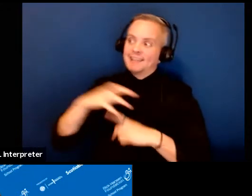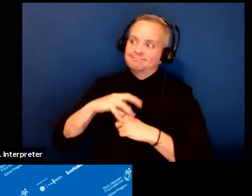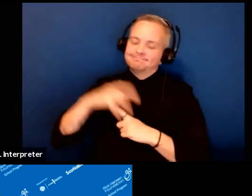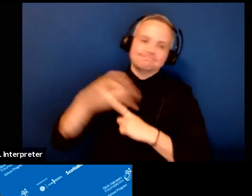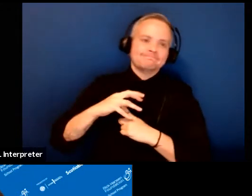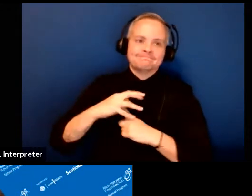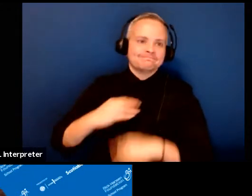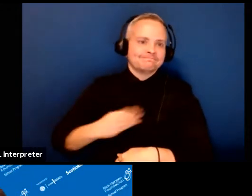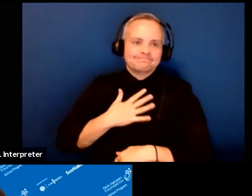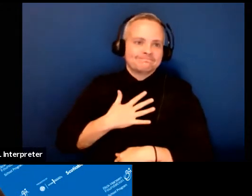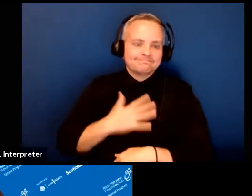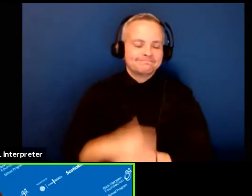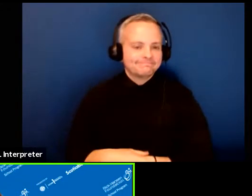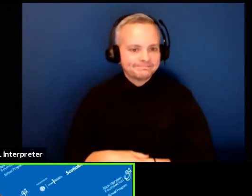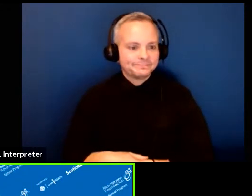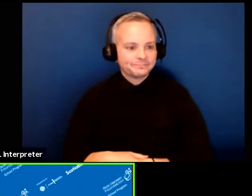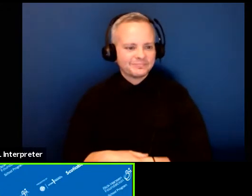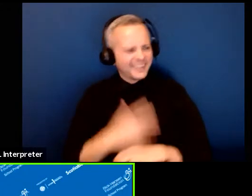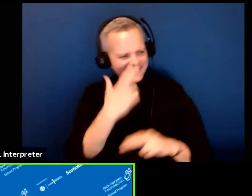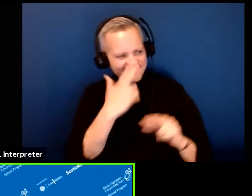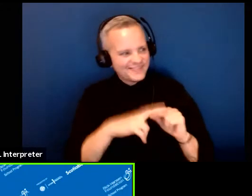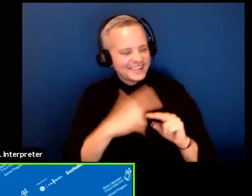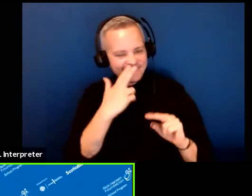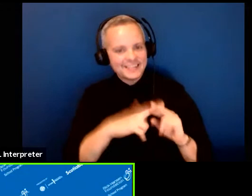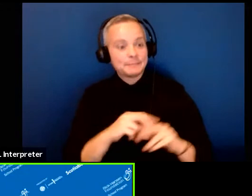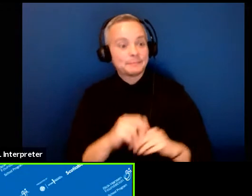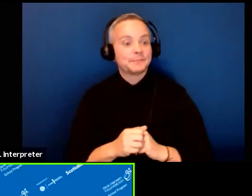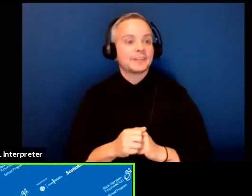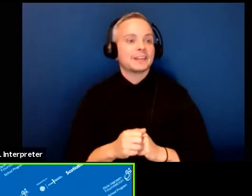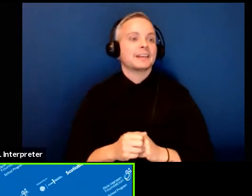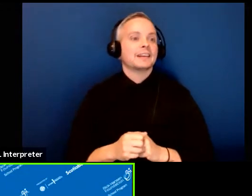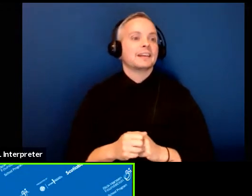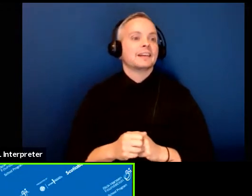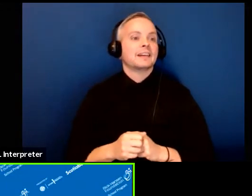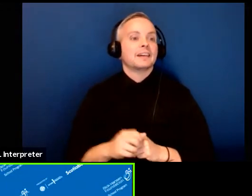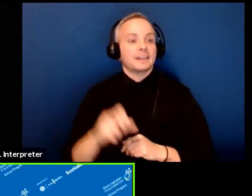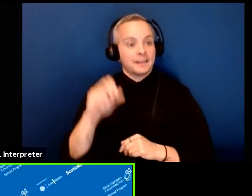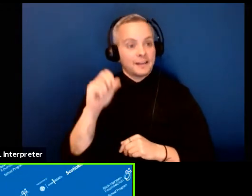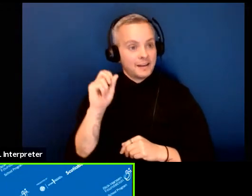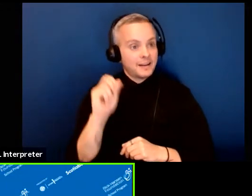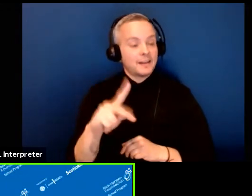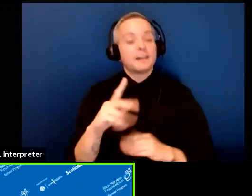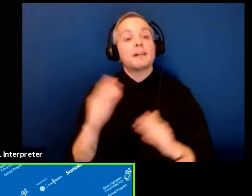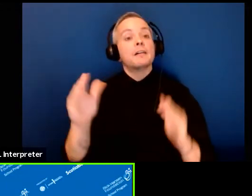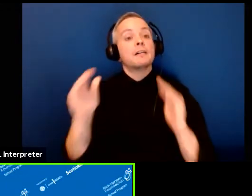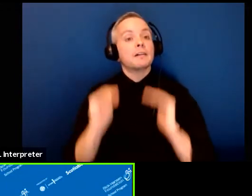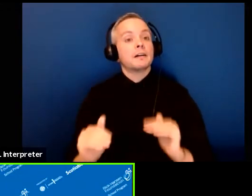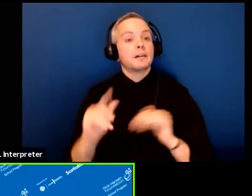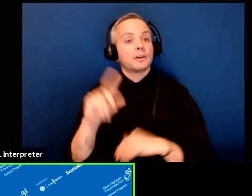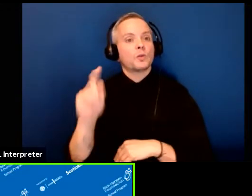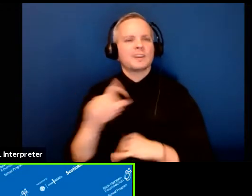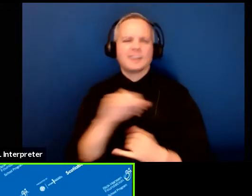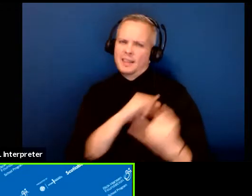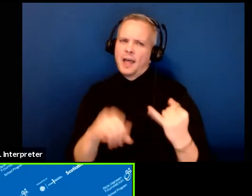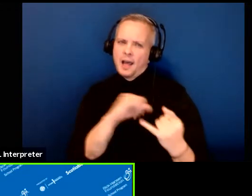THAT'S REALLY FUN. >> I HAVE A LAST QUESTION HERE,